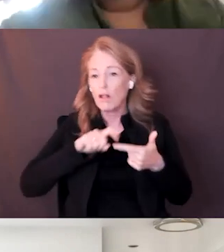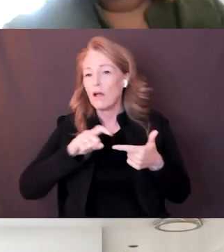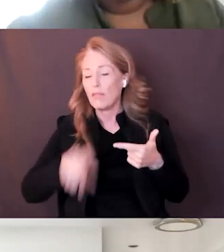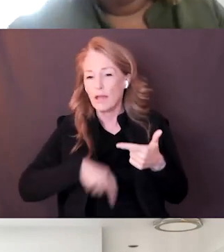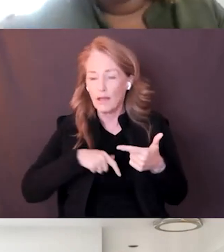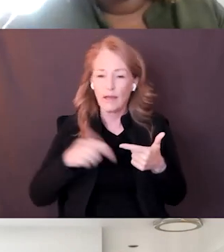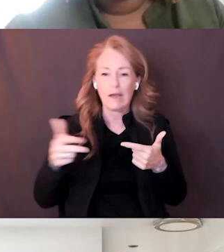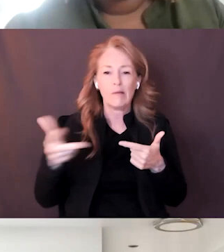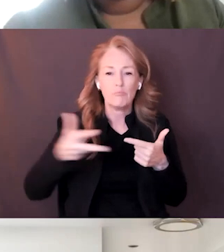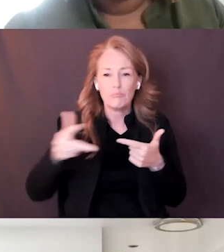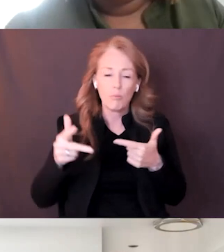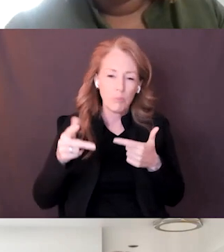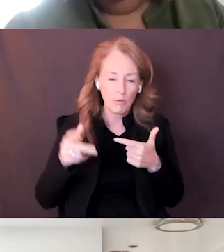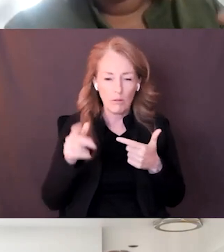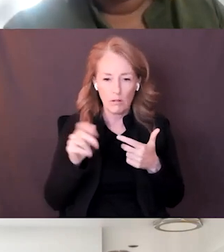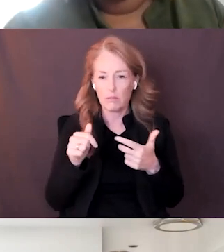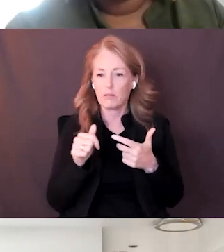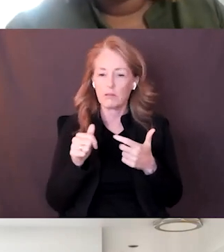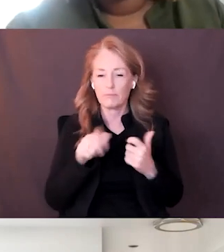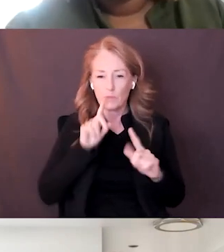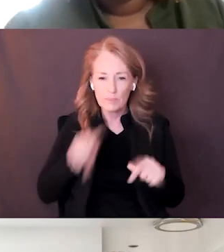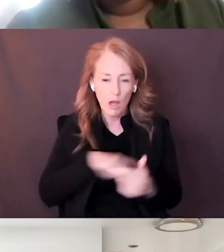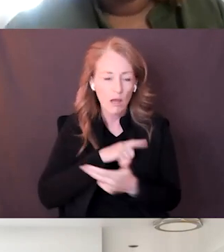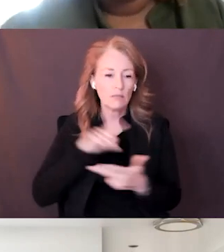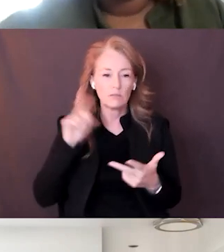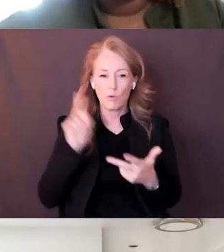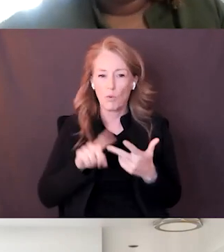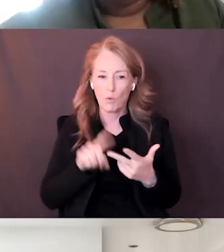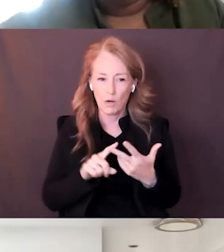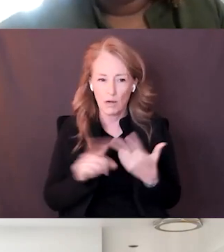OUTSIDE OF THE CONTINUUM, WHAT IS THE PERCENT OF INDIVIDUALS THAT